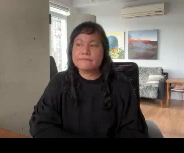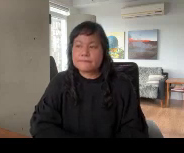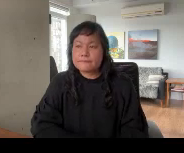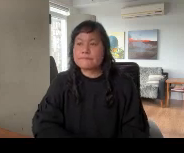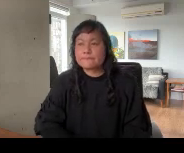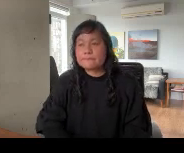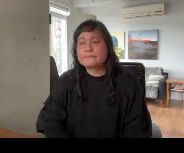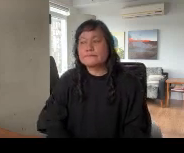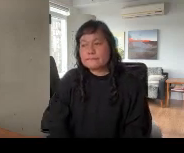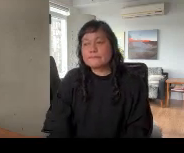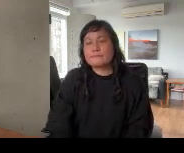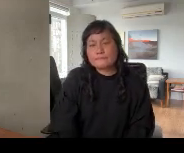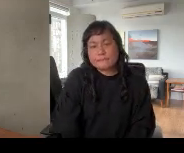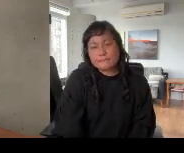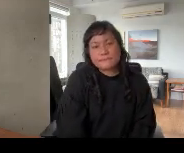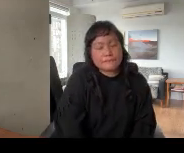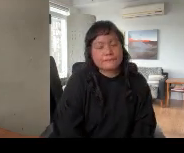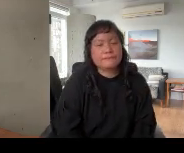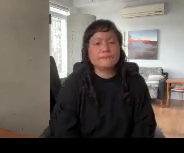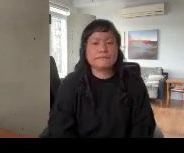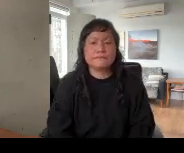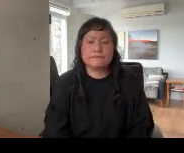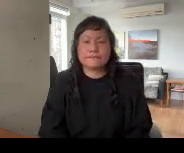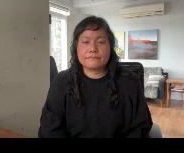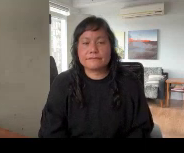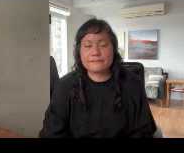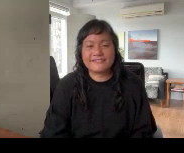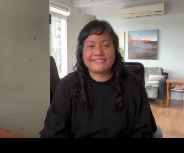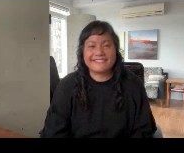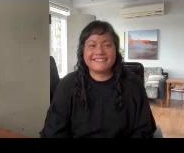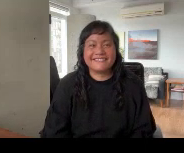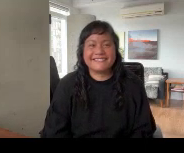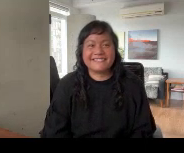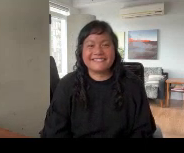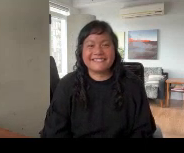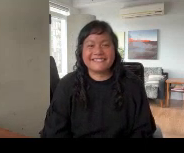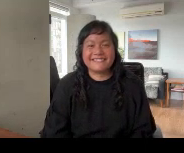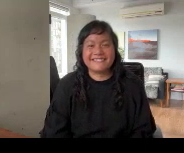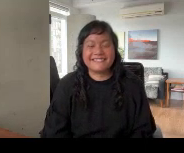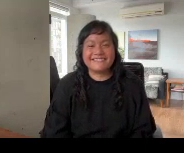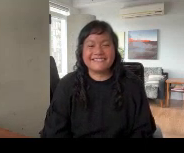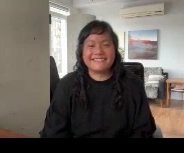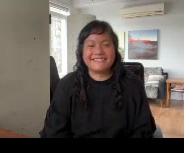with our greater community. So one example of this that I can think of is back in November,